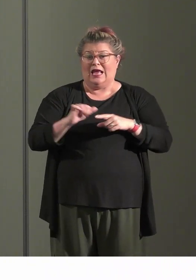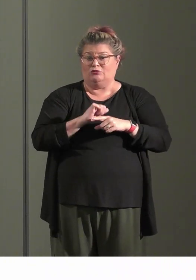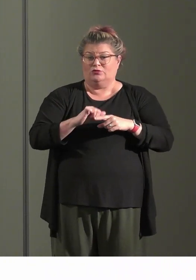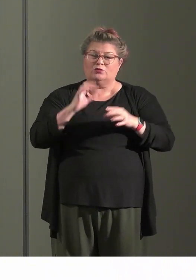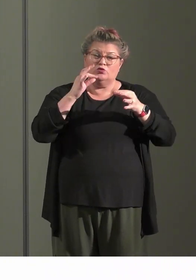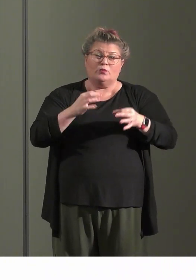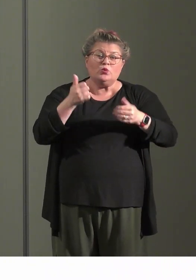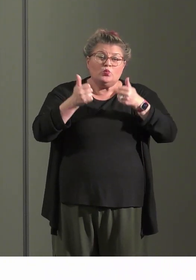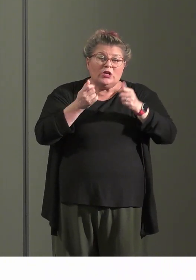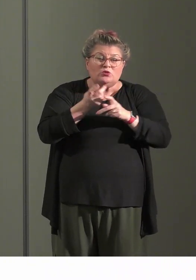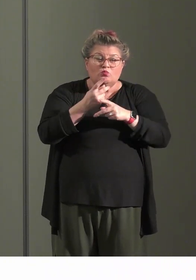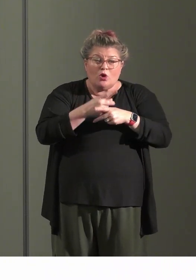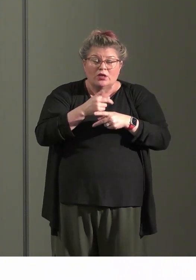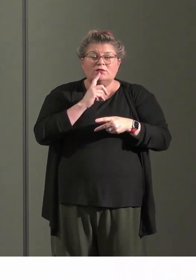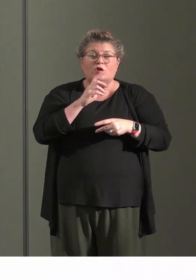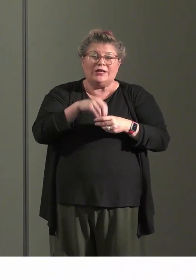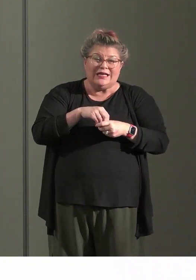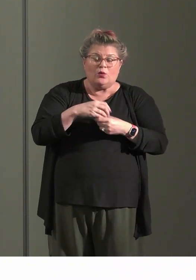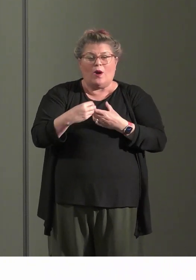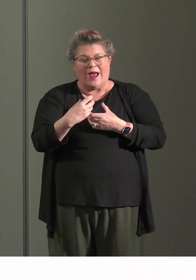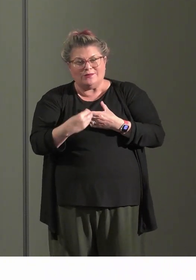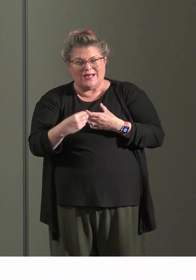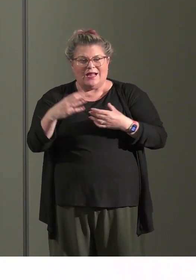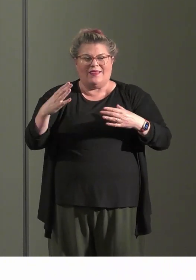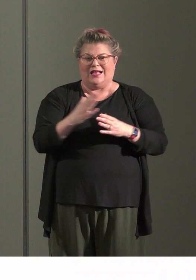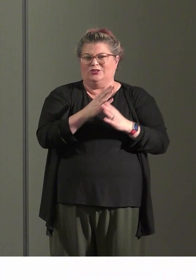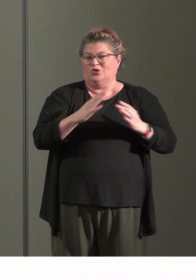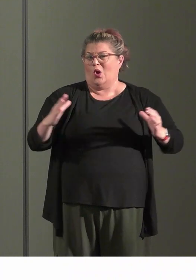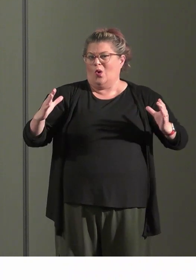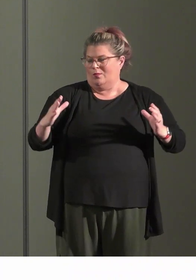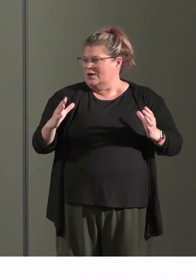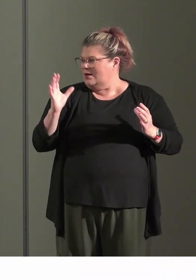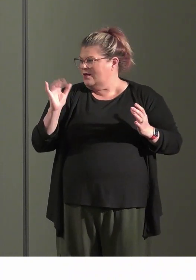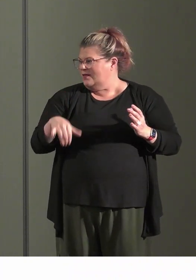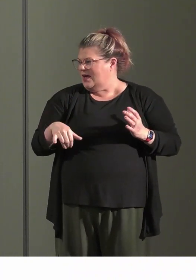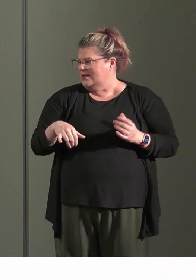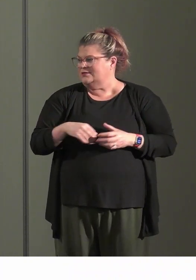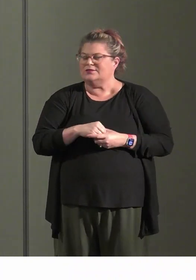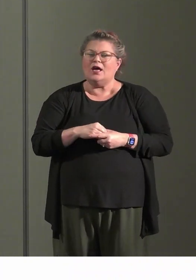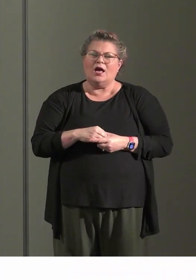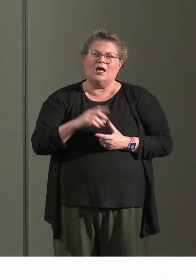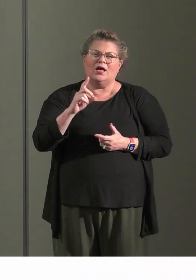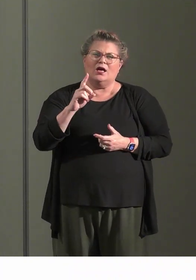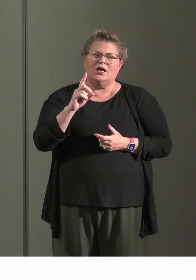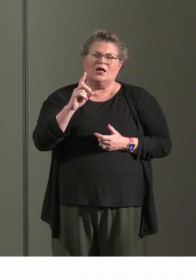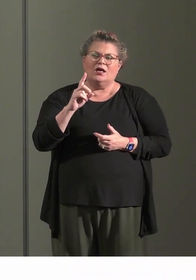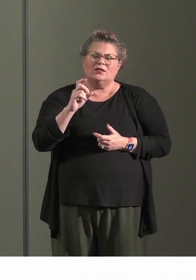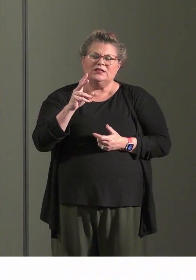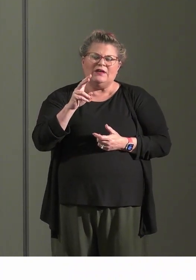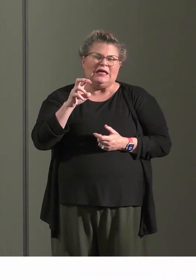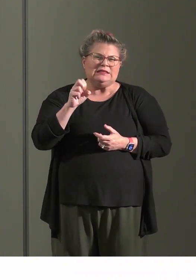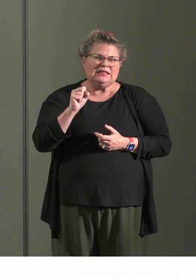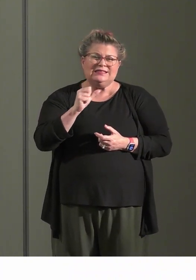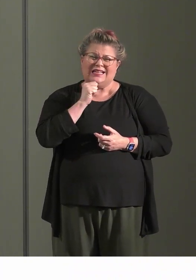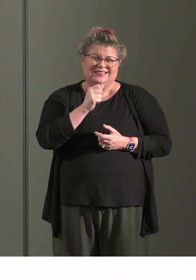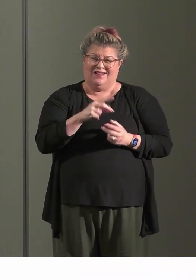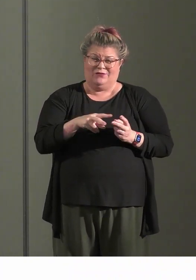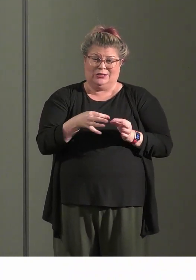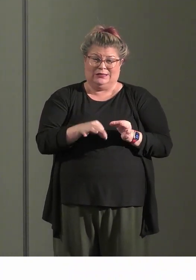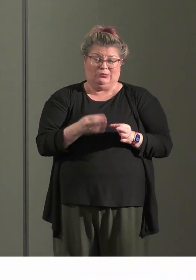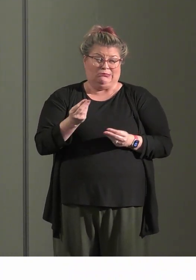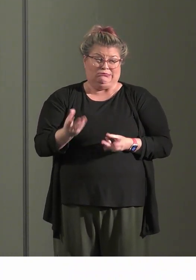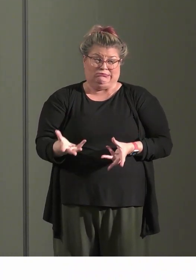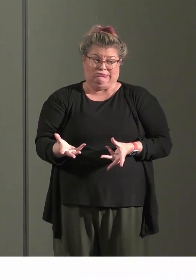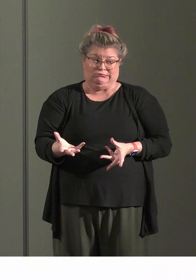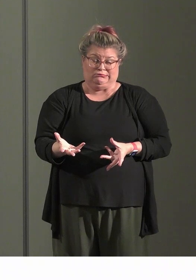are in or outside of the scope of law. I advise clients on it regularly it is not simple. So the